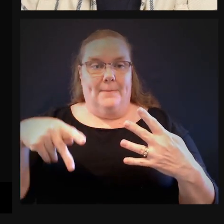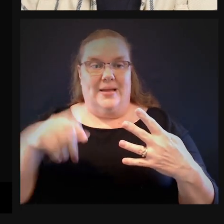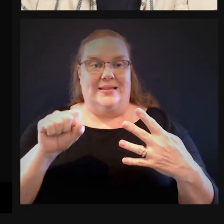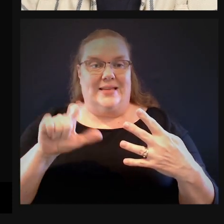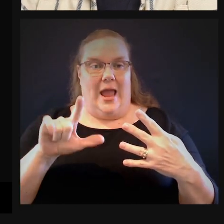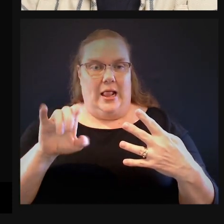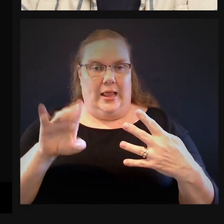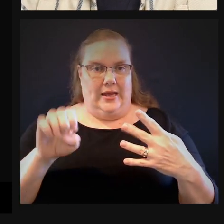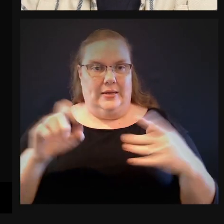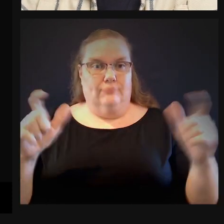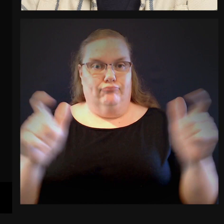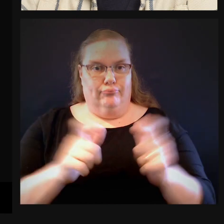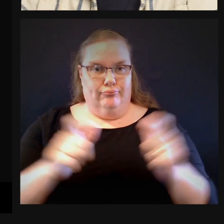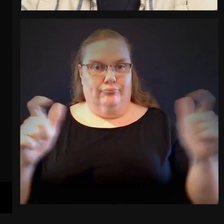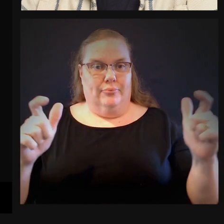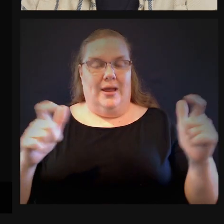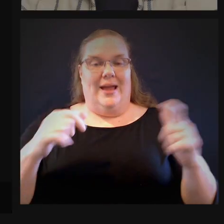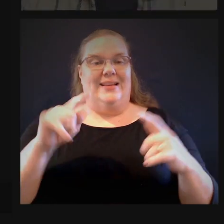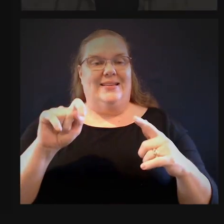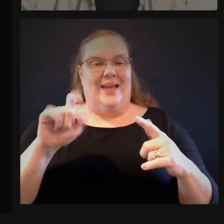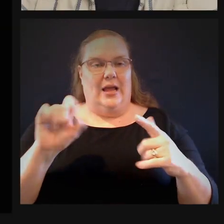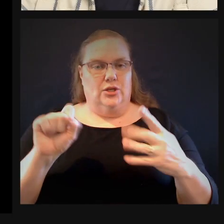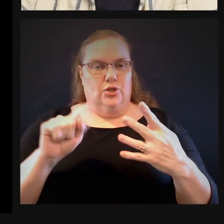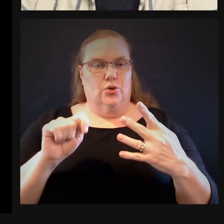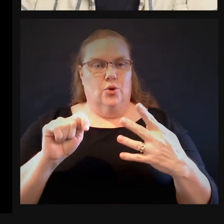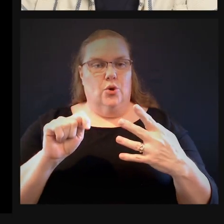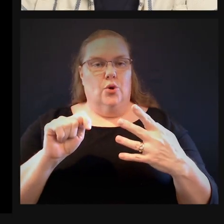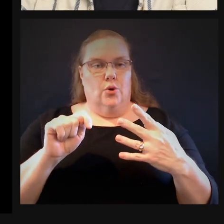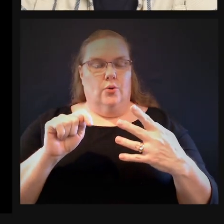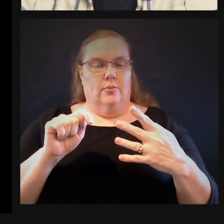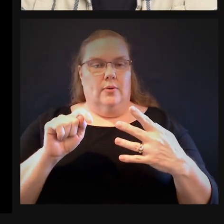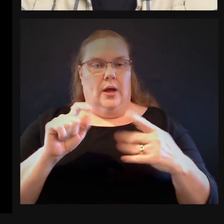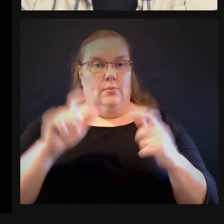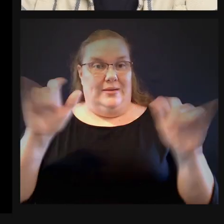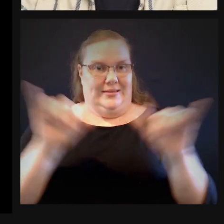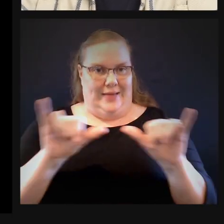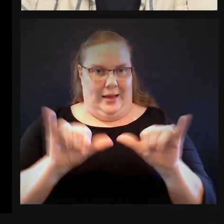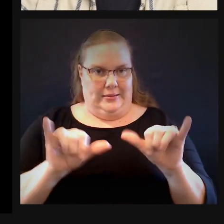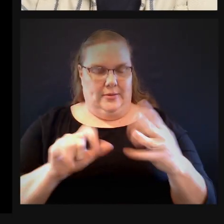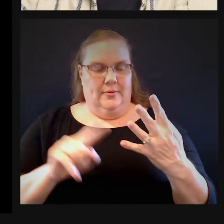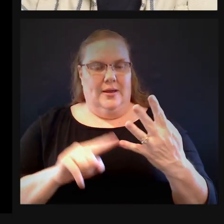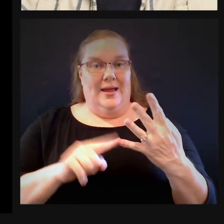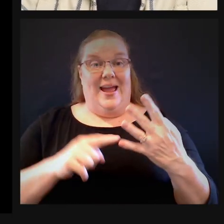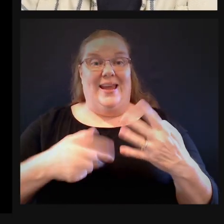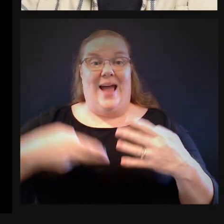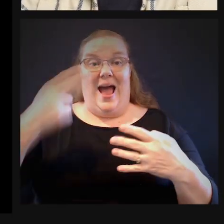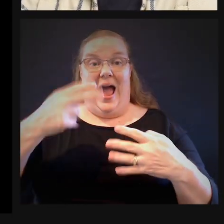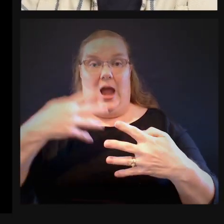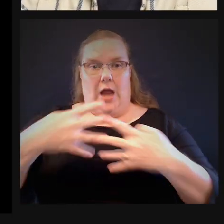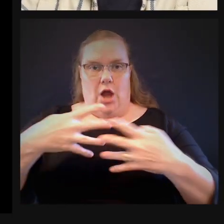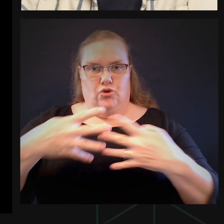And high contrast. Here is a view of Xbox Manager with High Contrast off, at the left,